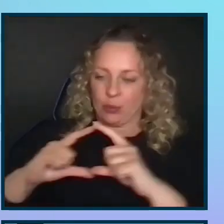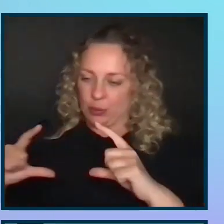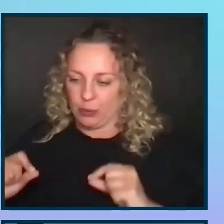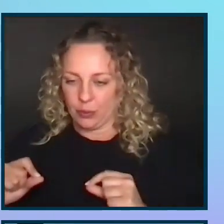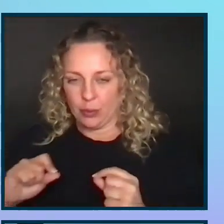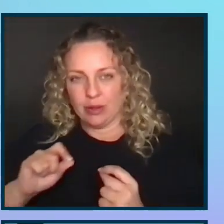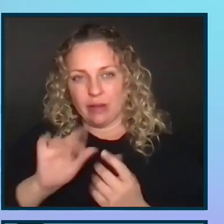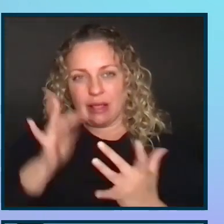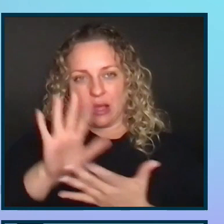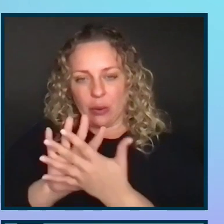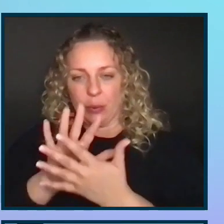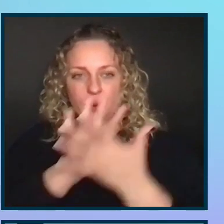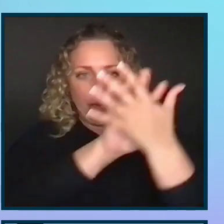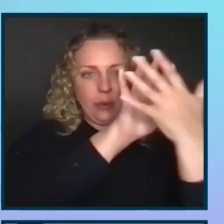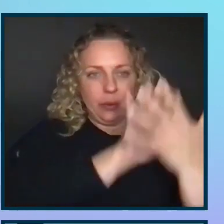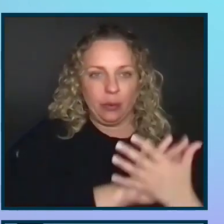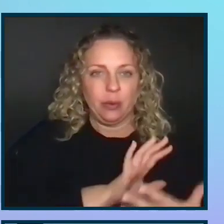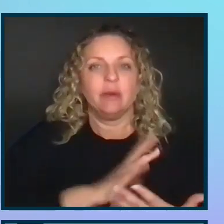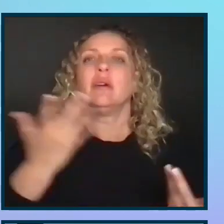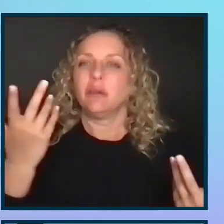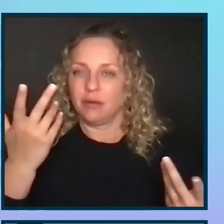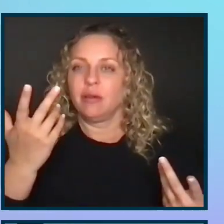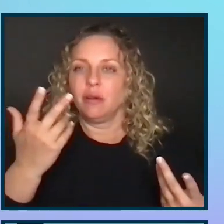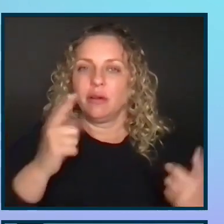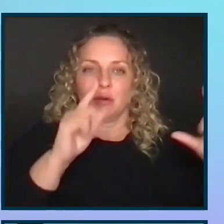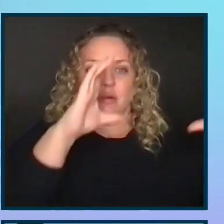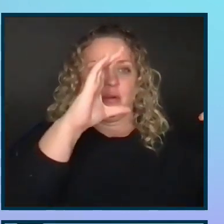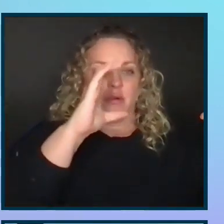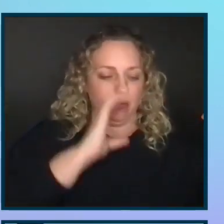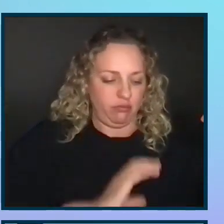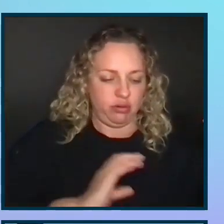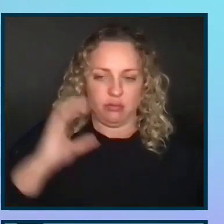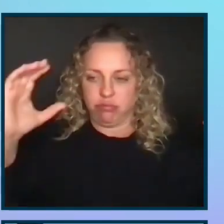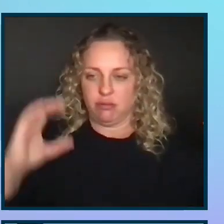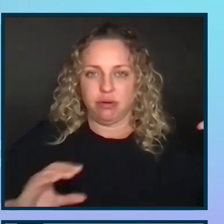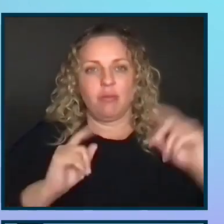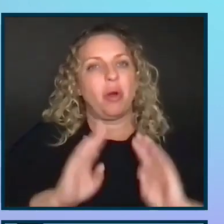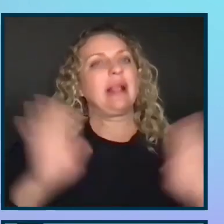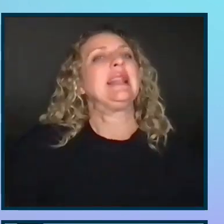to transition the user from one category of content to another one, and making sure that we could do that in a way